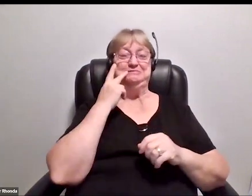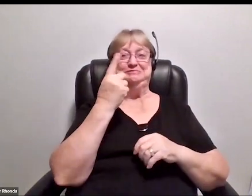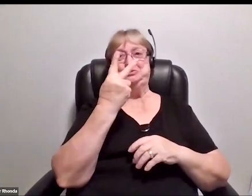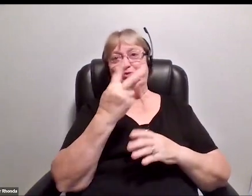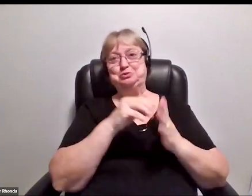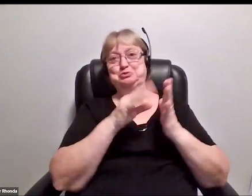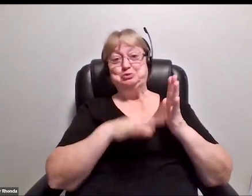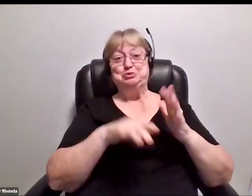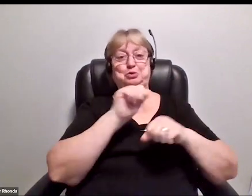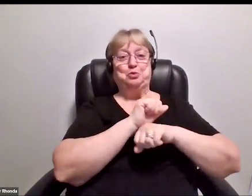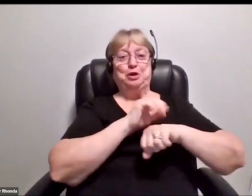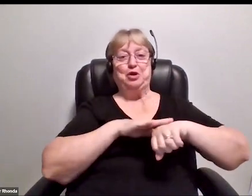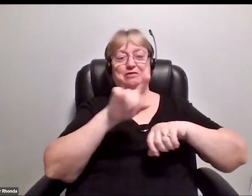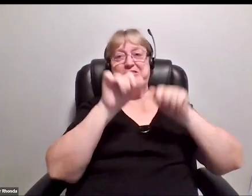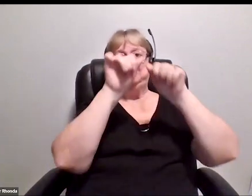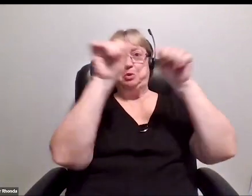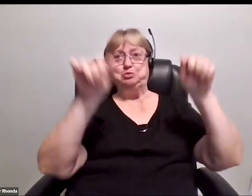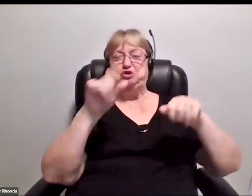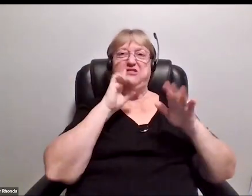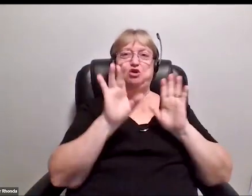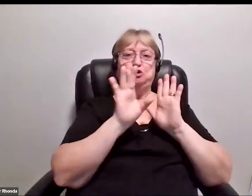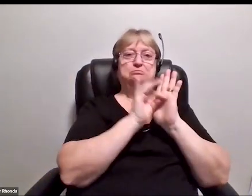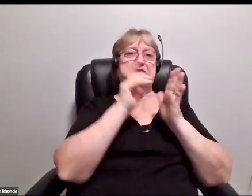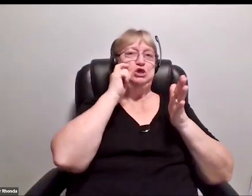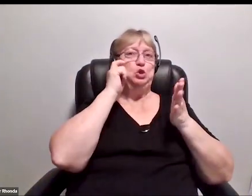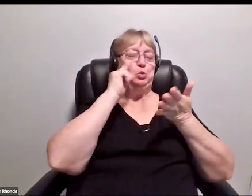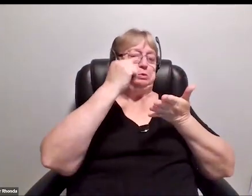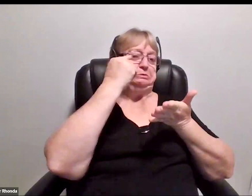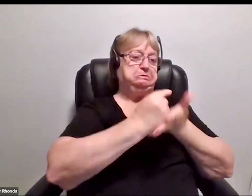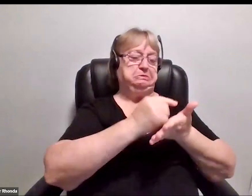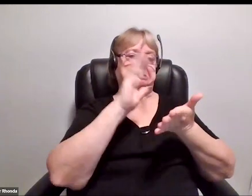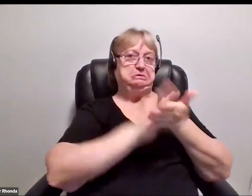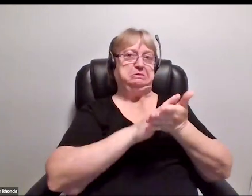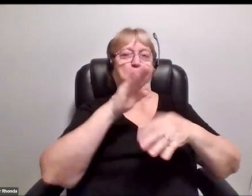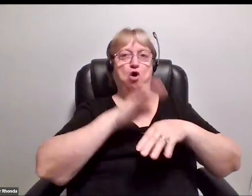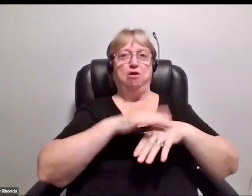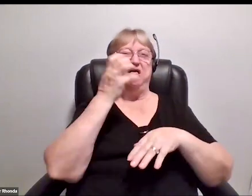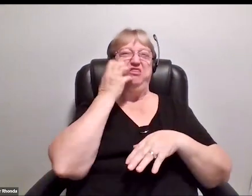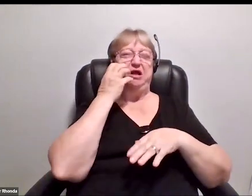working on this poster, gluing it on this thicker paper or thicker board.